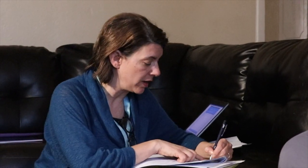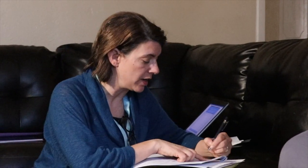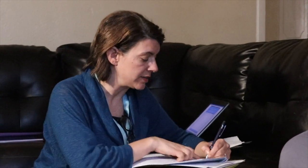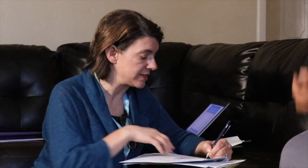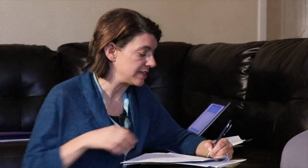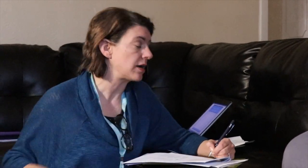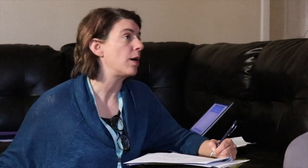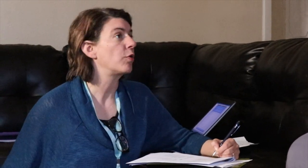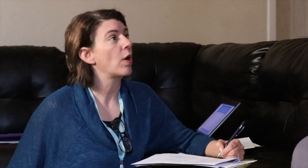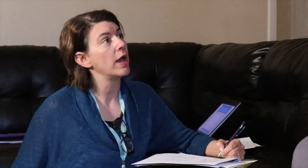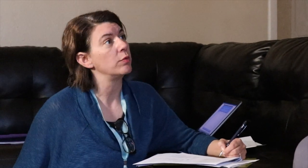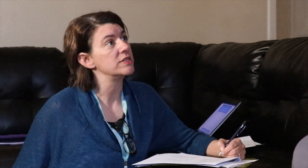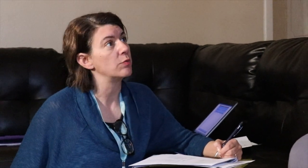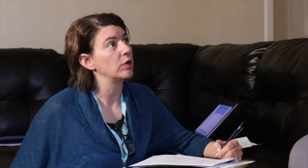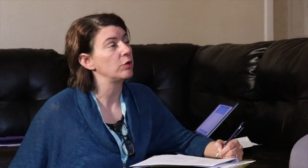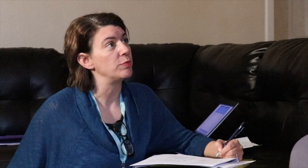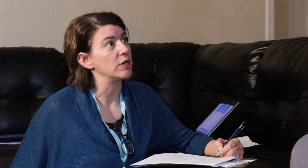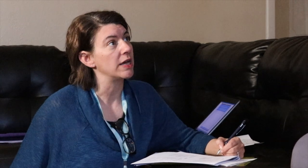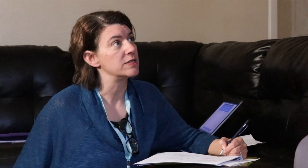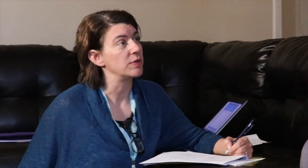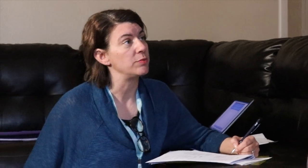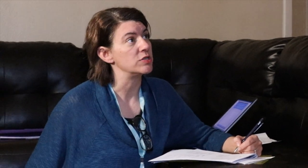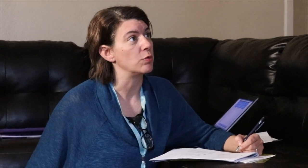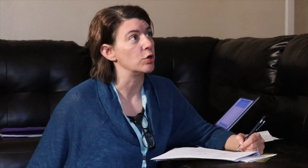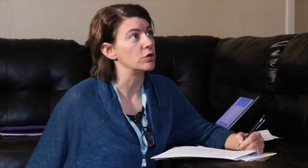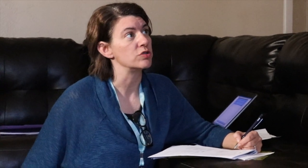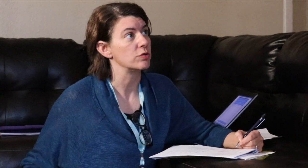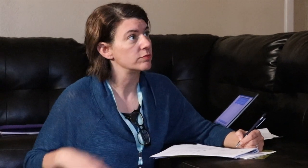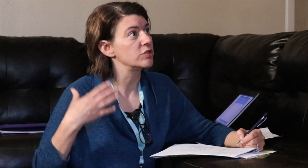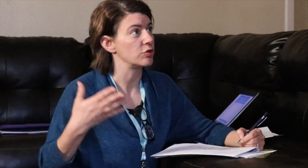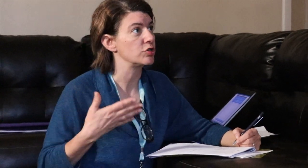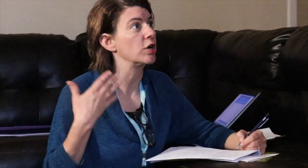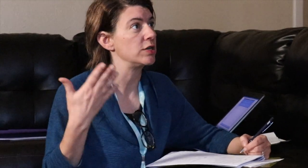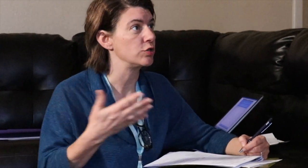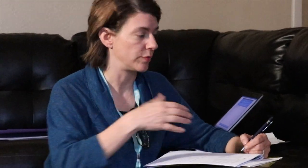Does he stop crying when someone communicates with him using words? Yes.